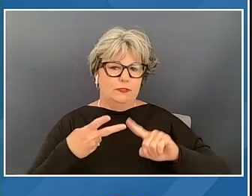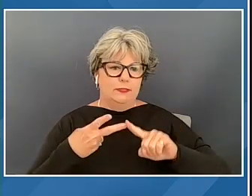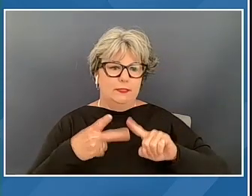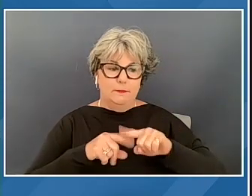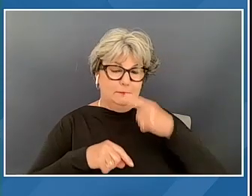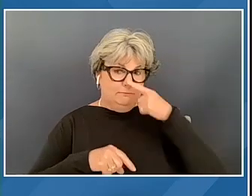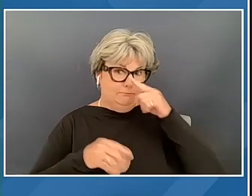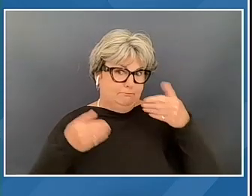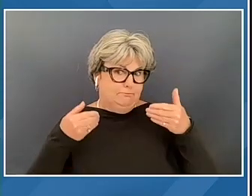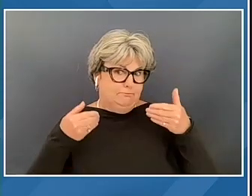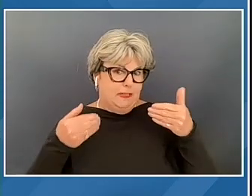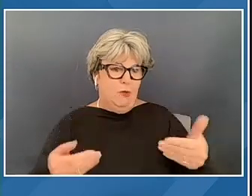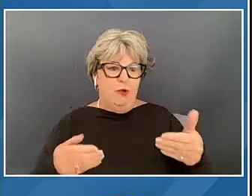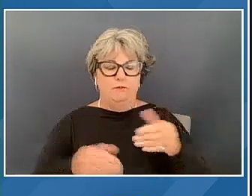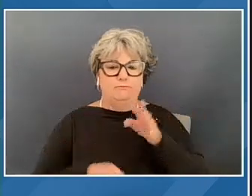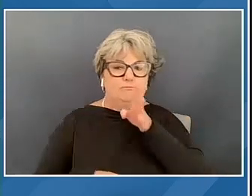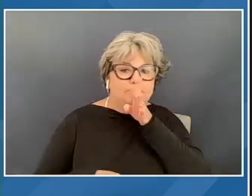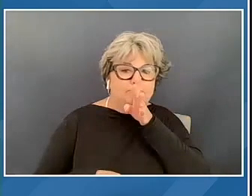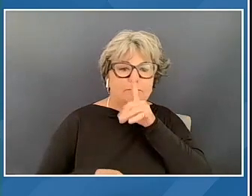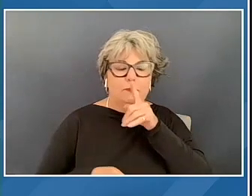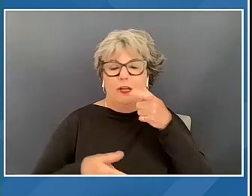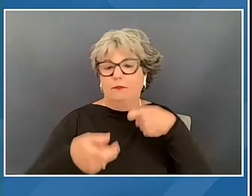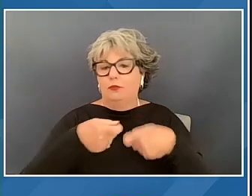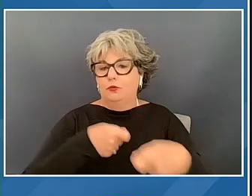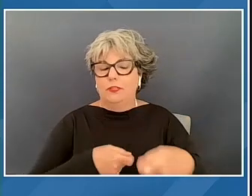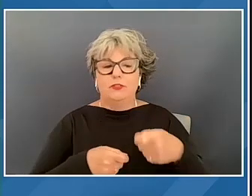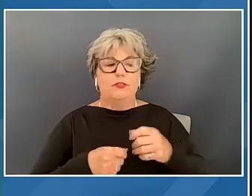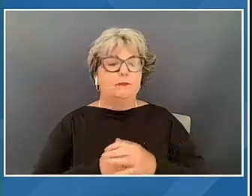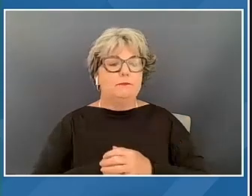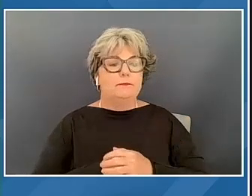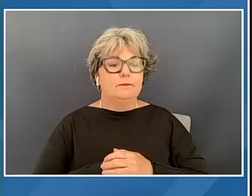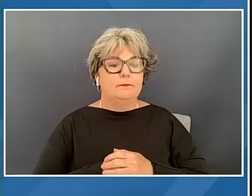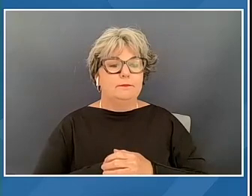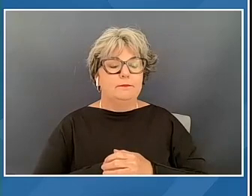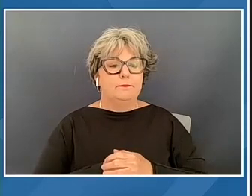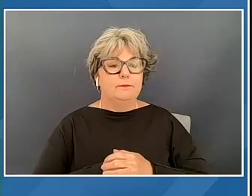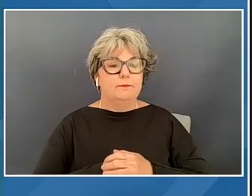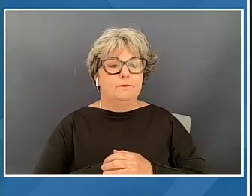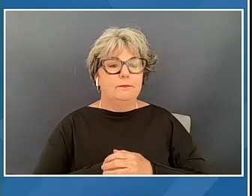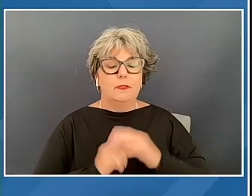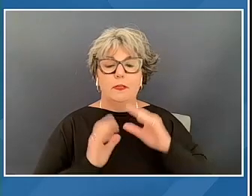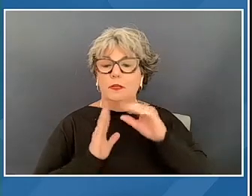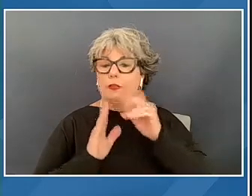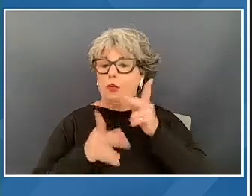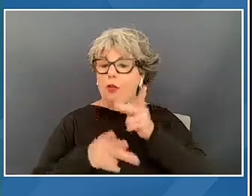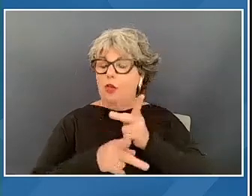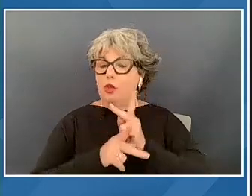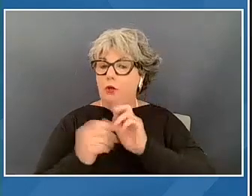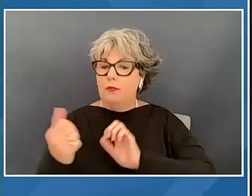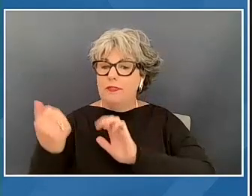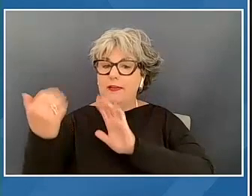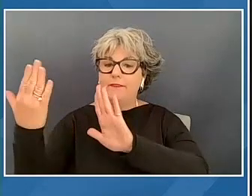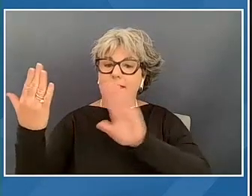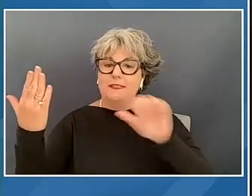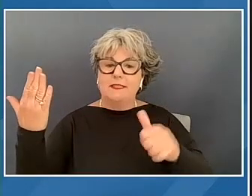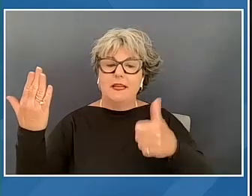say it out loud so we don't have to switch. Which is that he'd like to know that student loan borrowers who faced other extreme financial distress and